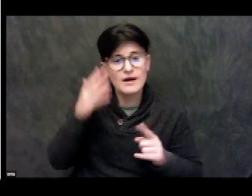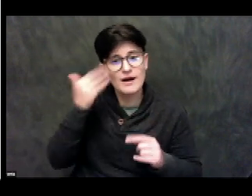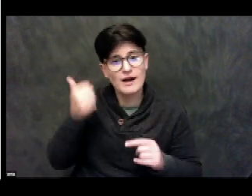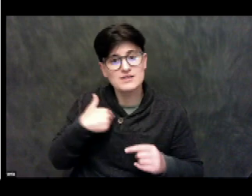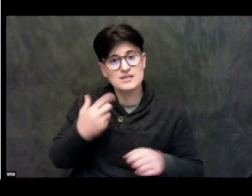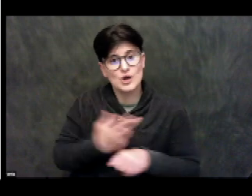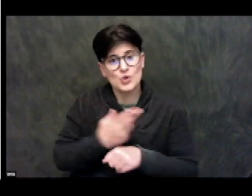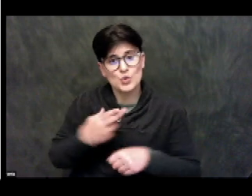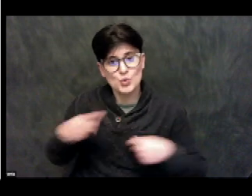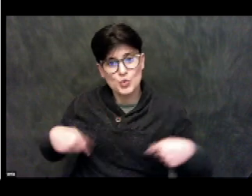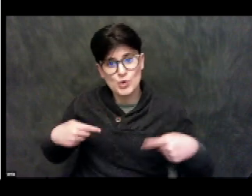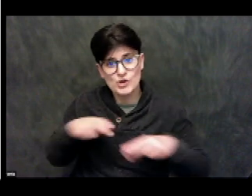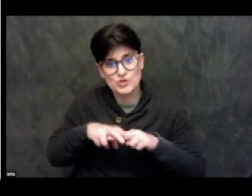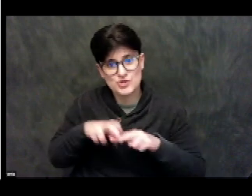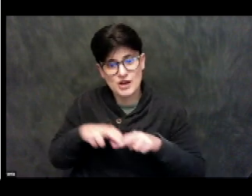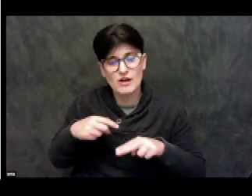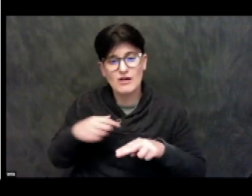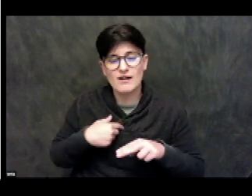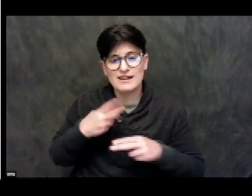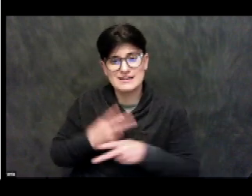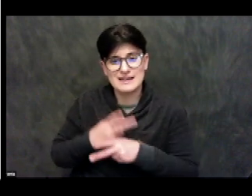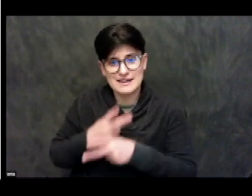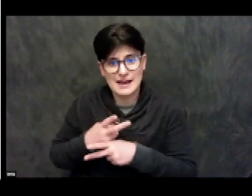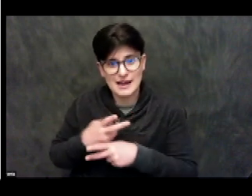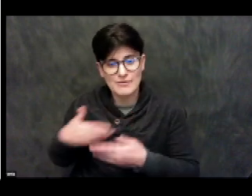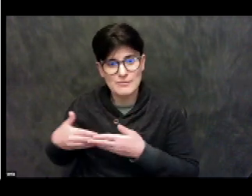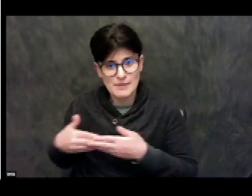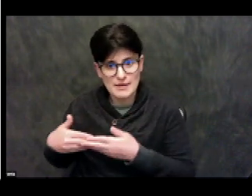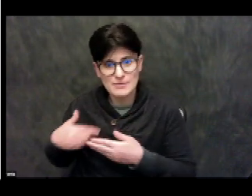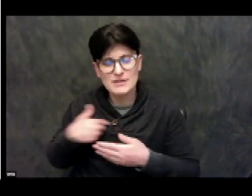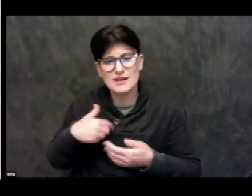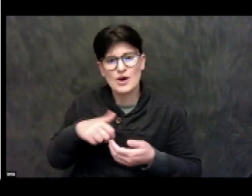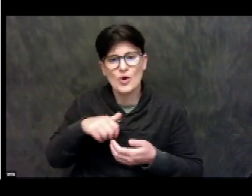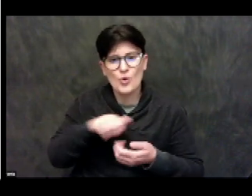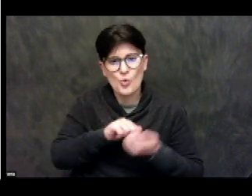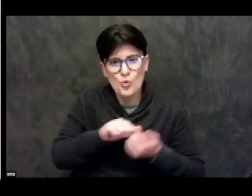a baby and having to wash bottles all day, I just didn't see how that